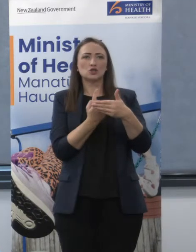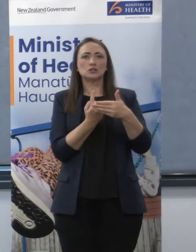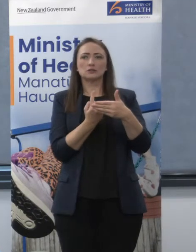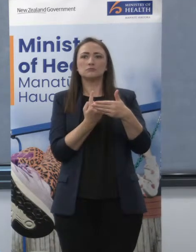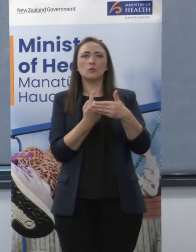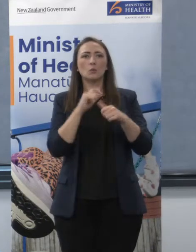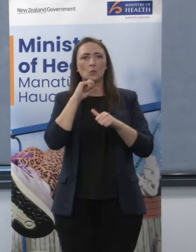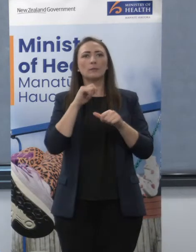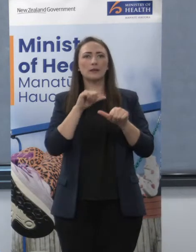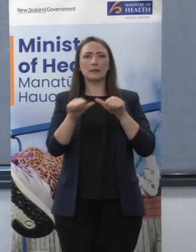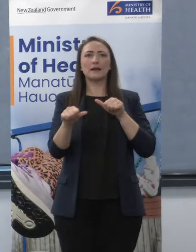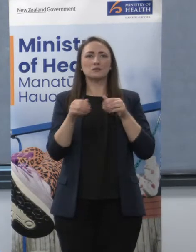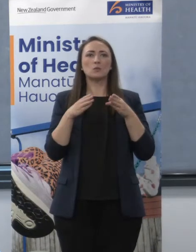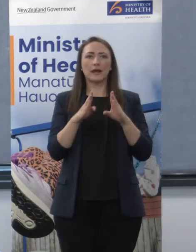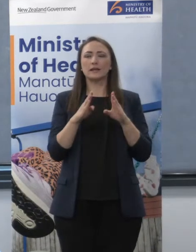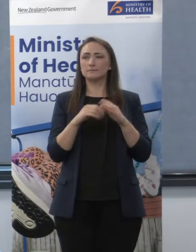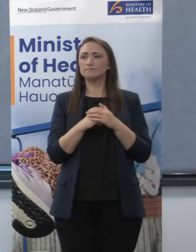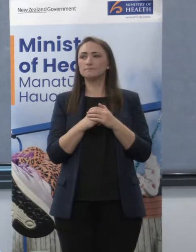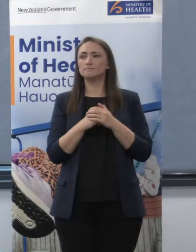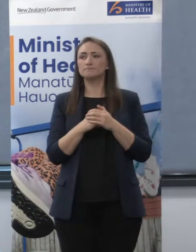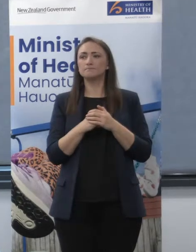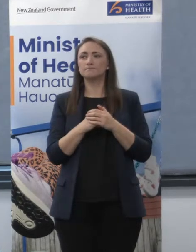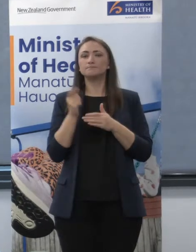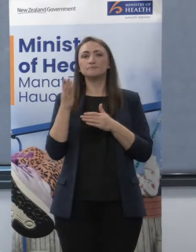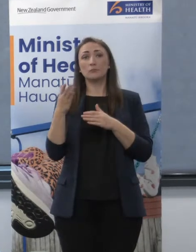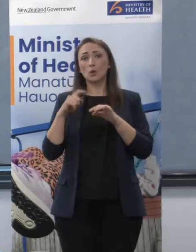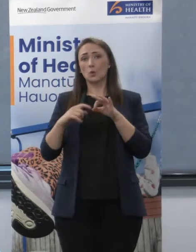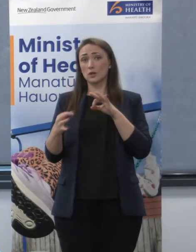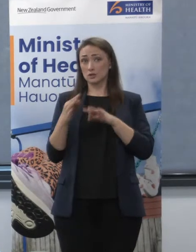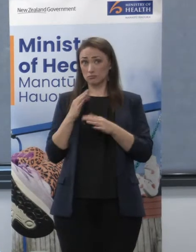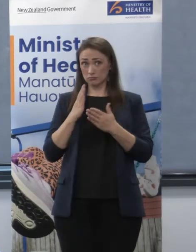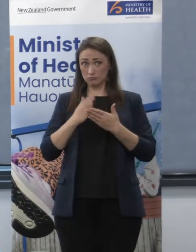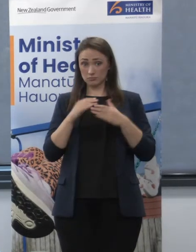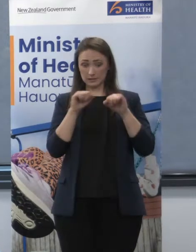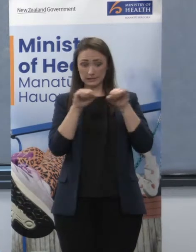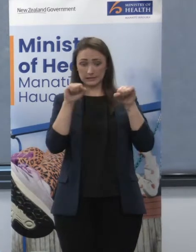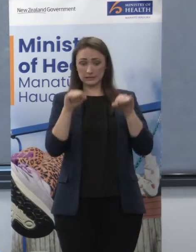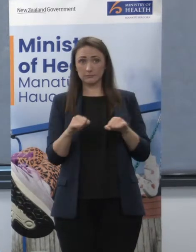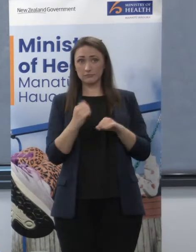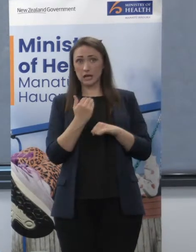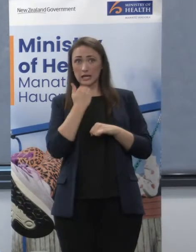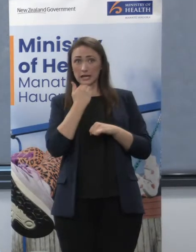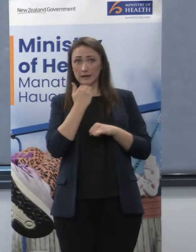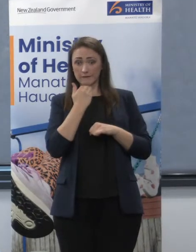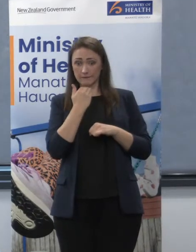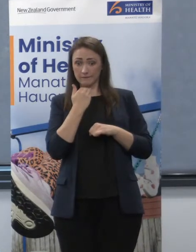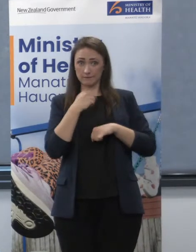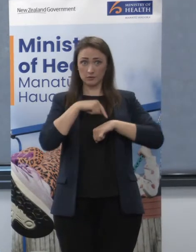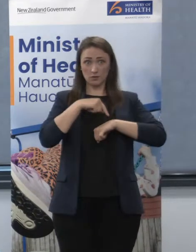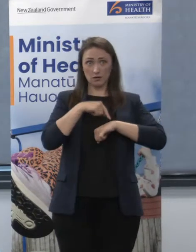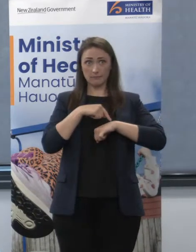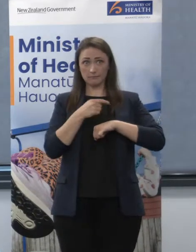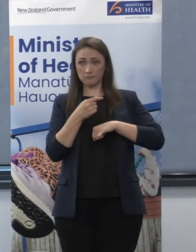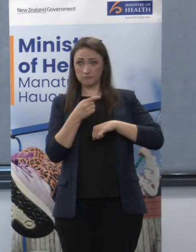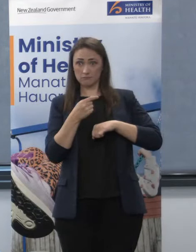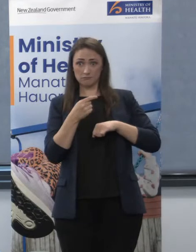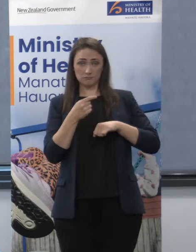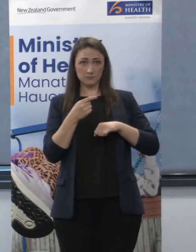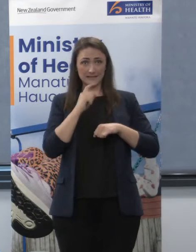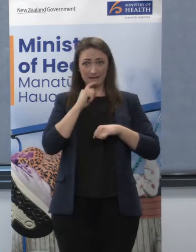the spread of it.